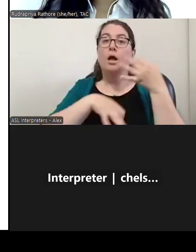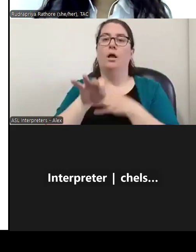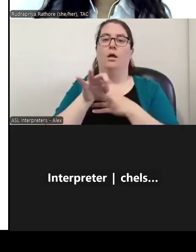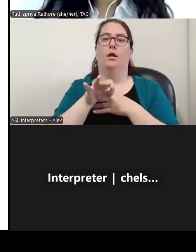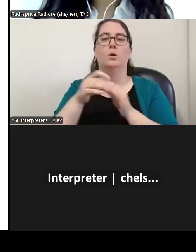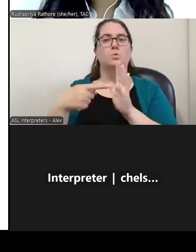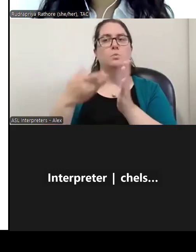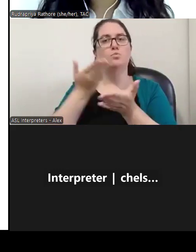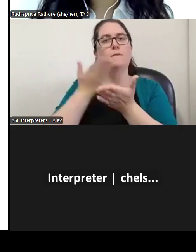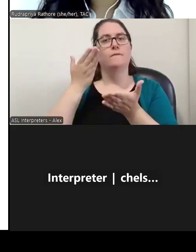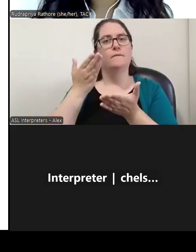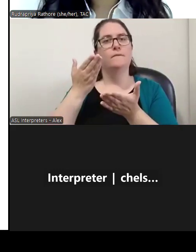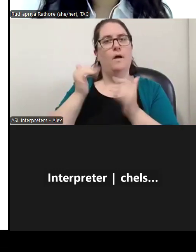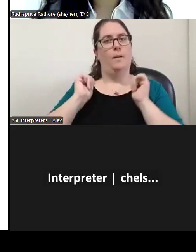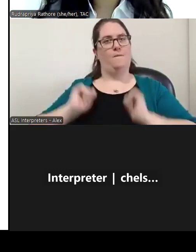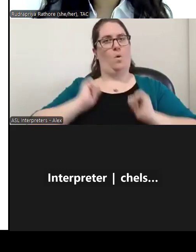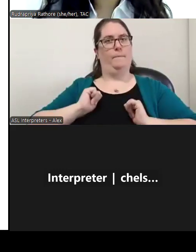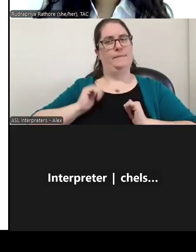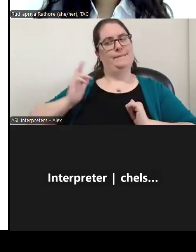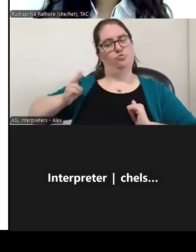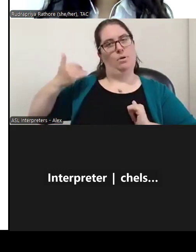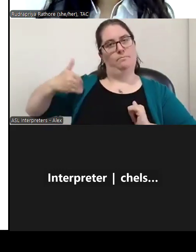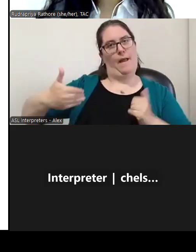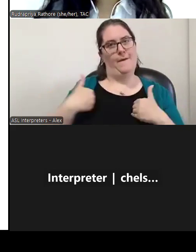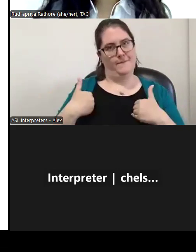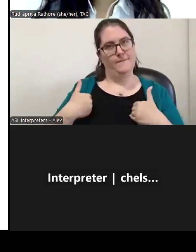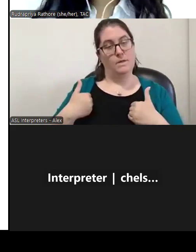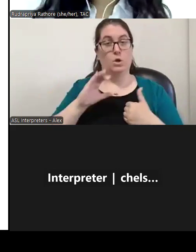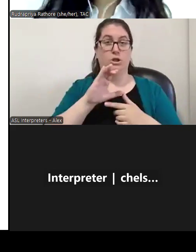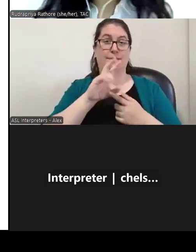of public performance on your literary CV so your CV can list the places that